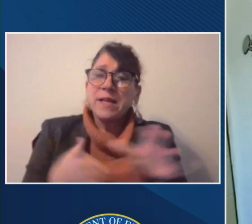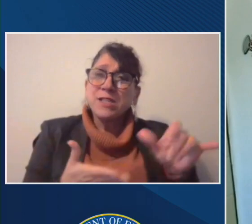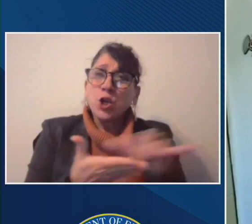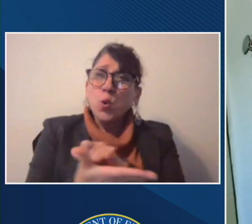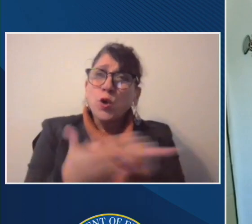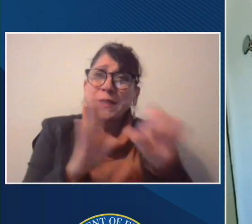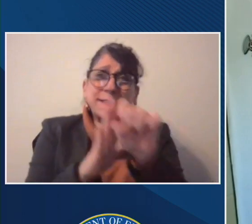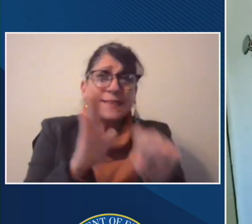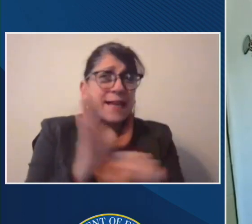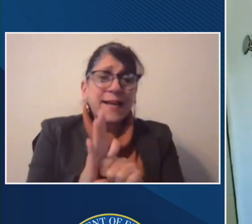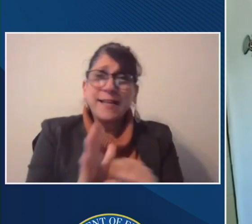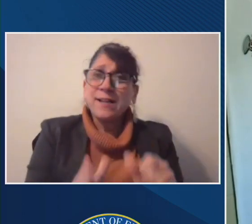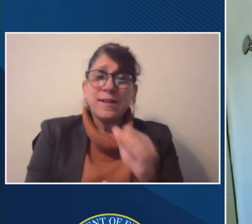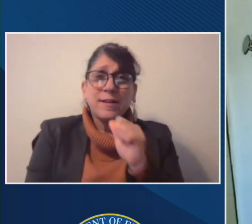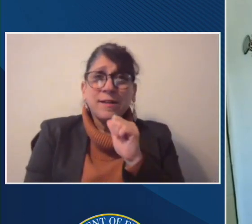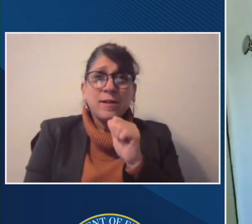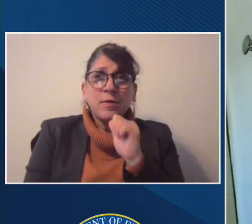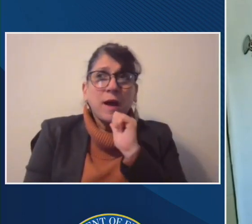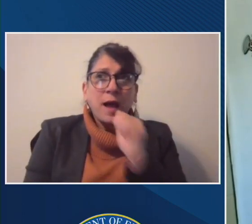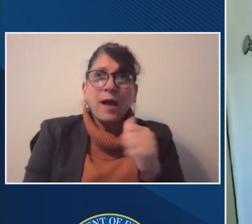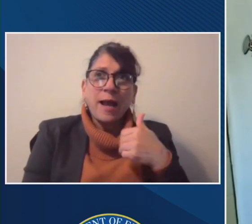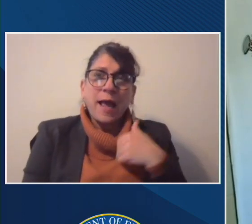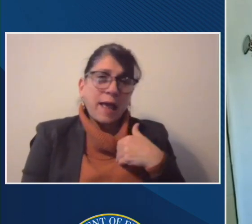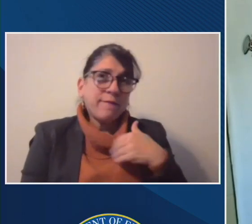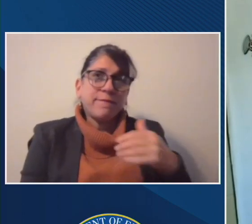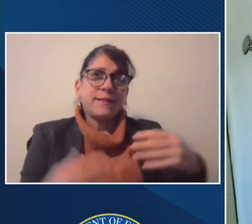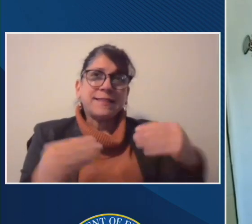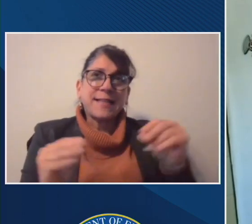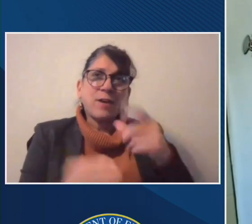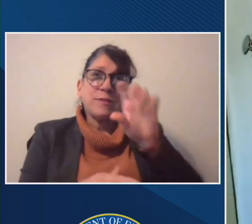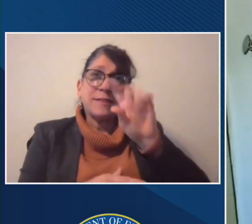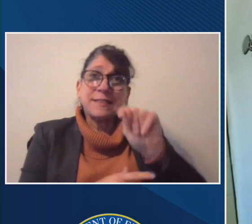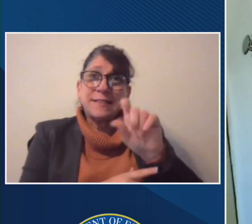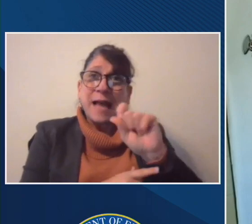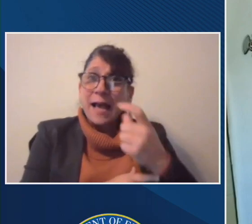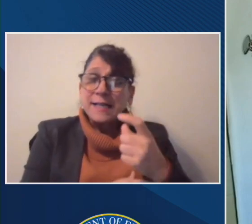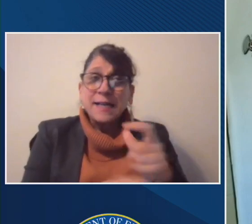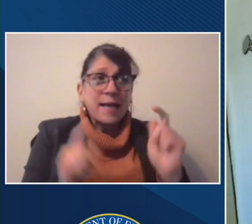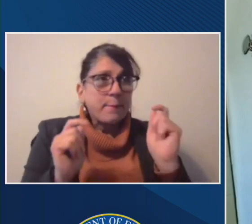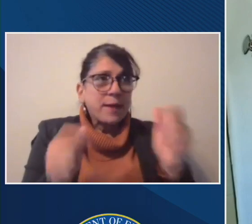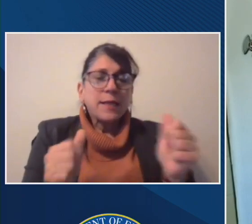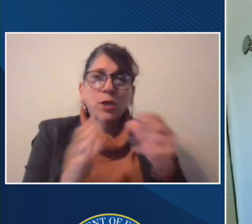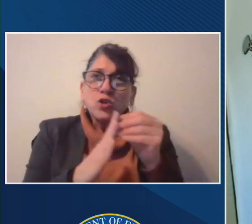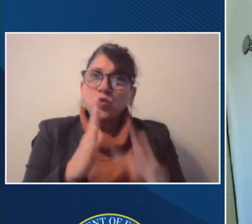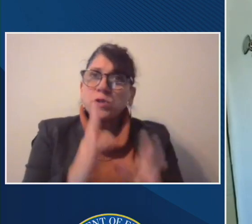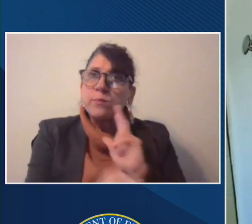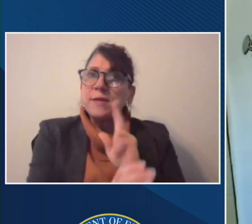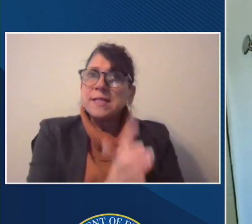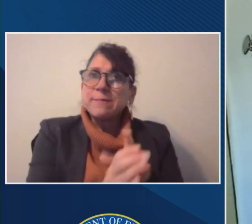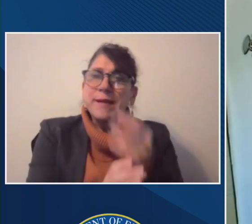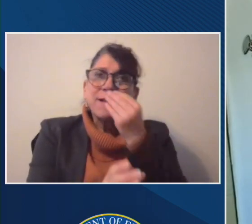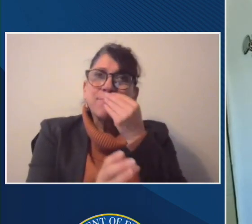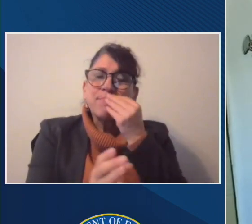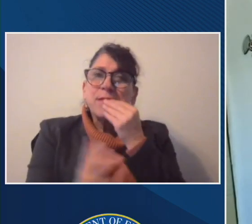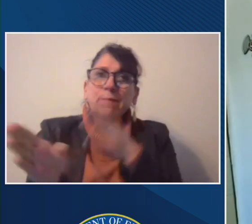subject to sales tax. So immediately students participating in meal plans save a lot of money.